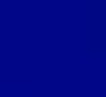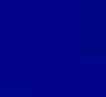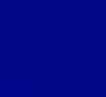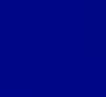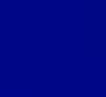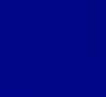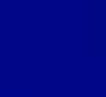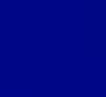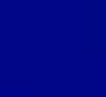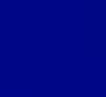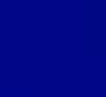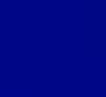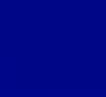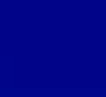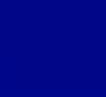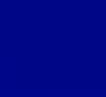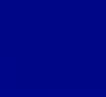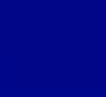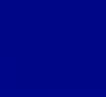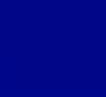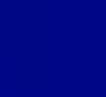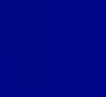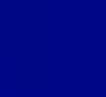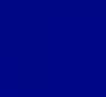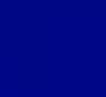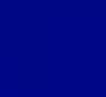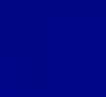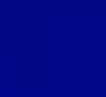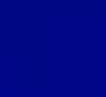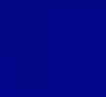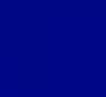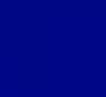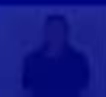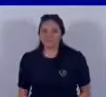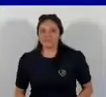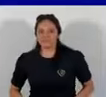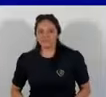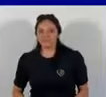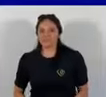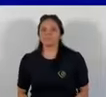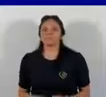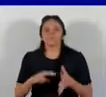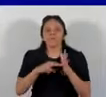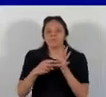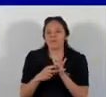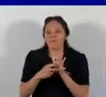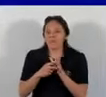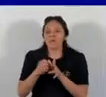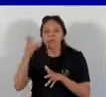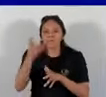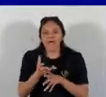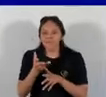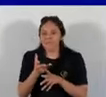It is a huge number, huge Because they think that in 17 years